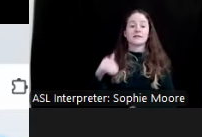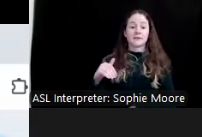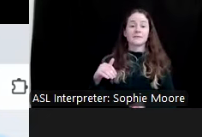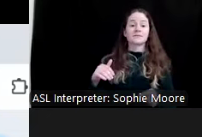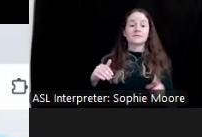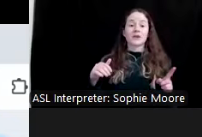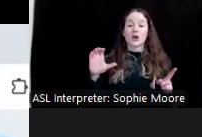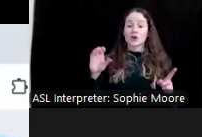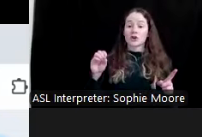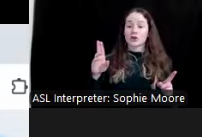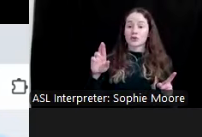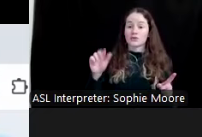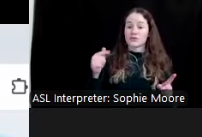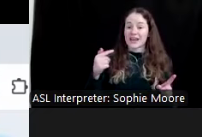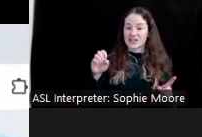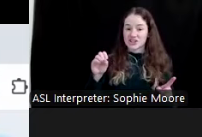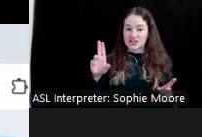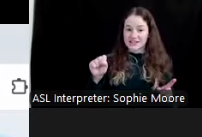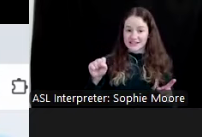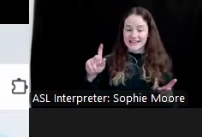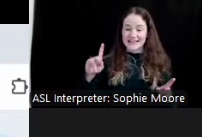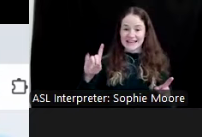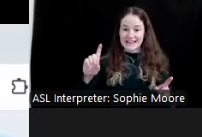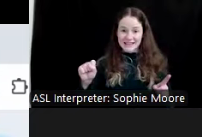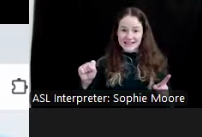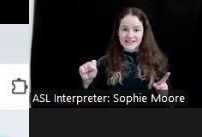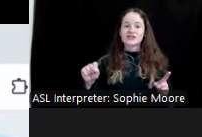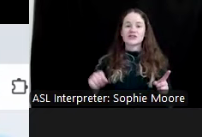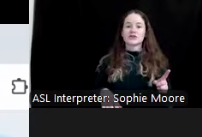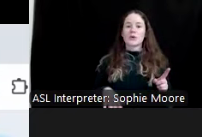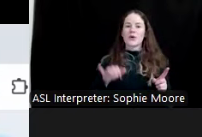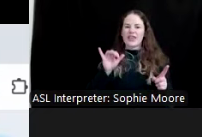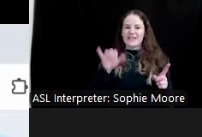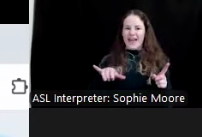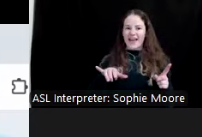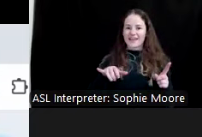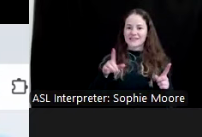over time. It's a great place for young adults to get an idea of um,